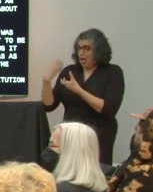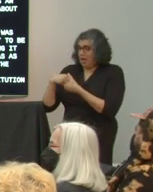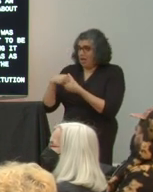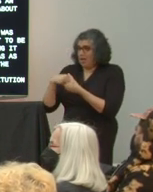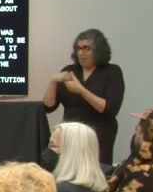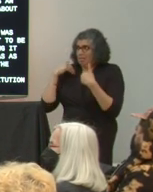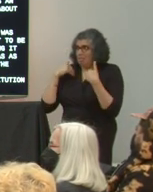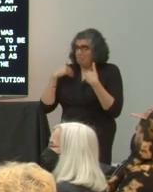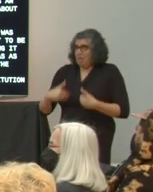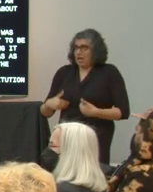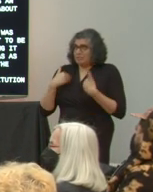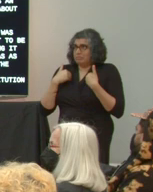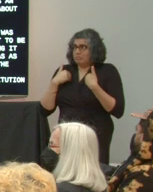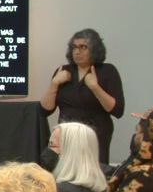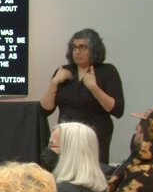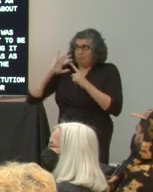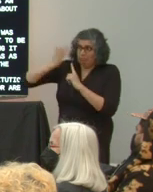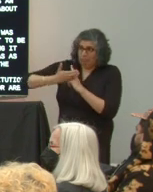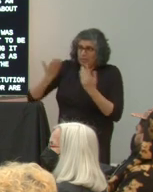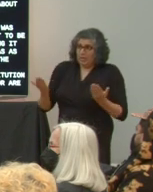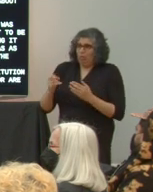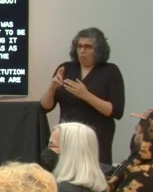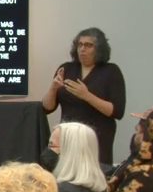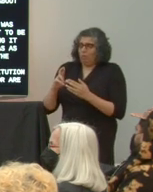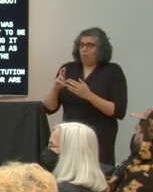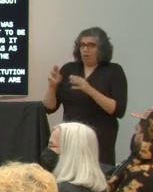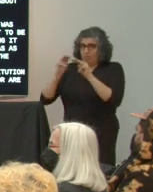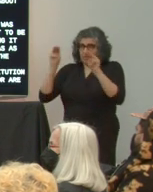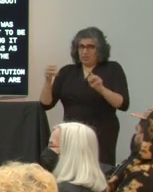bodies here? Or our organs? The museum preserving itself through